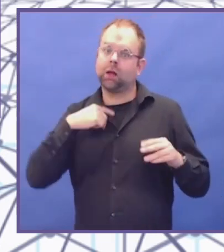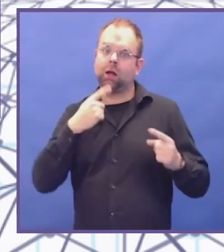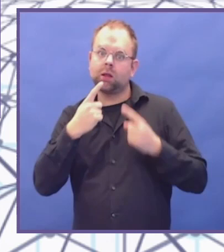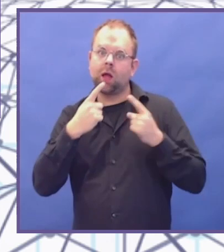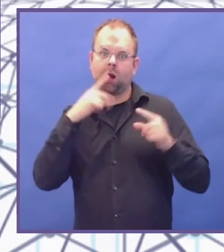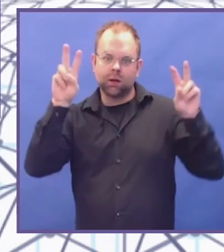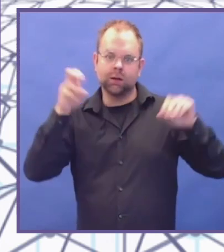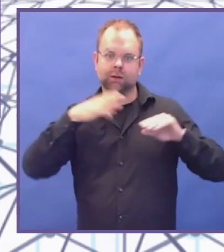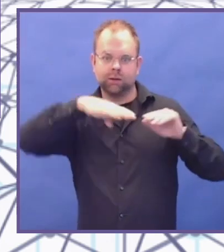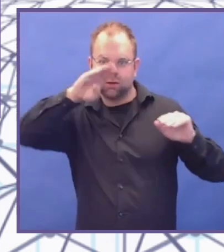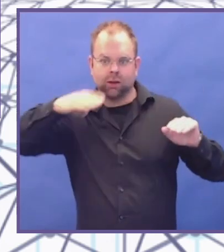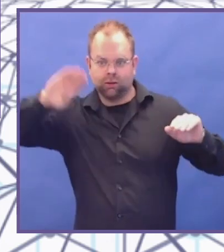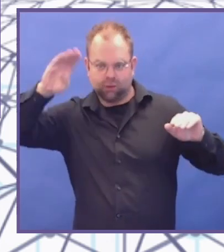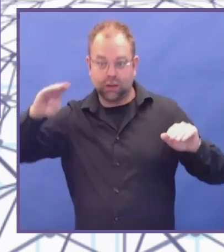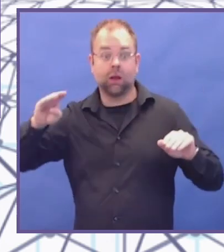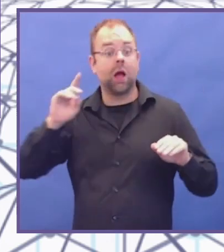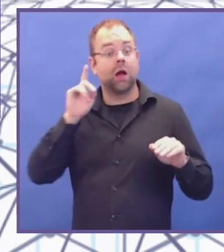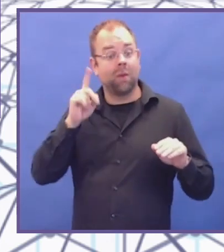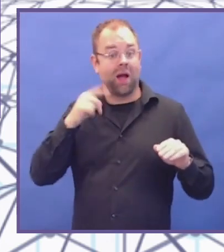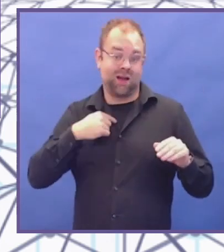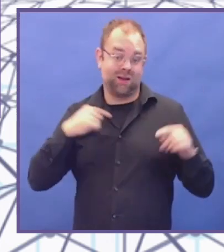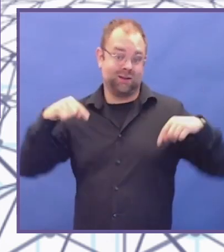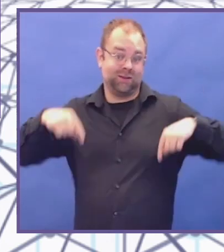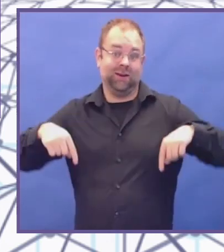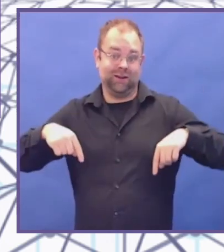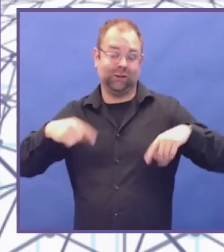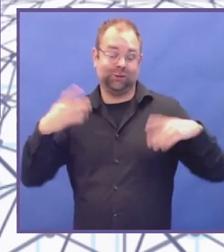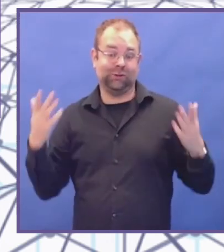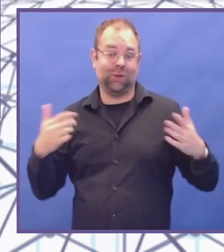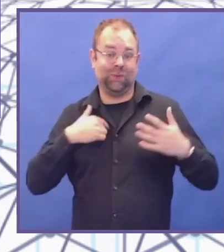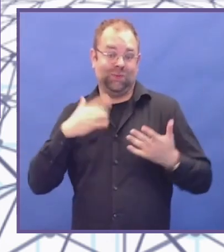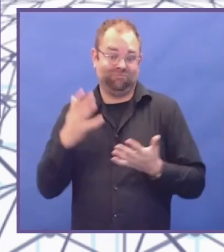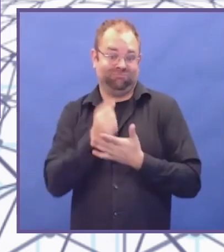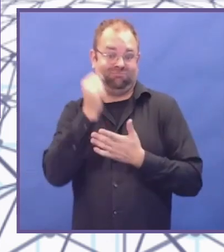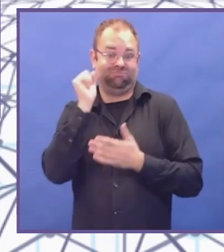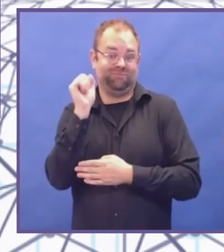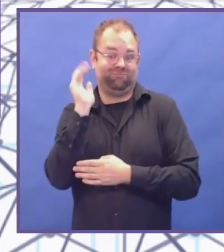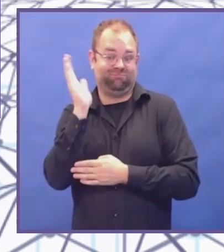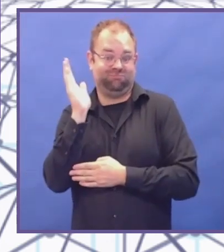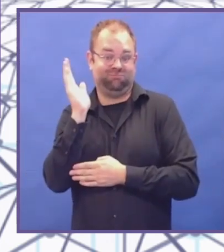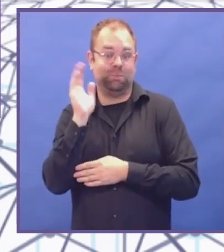older ages in every country. And this ageing process looks different in different places.